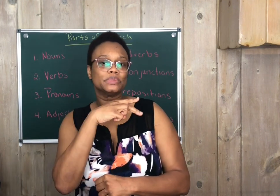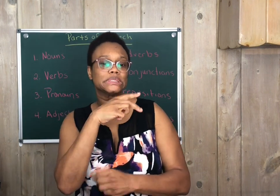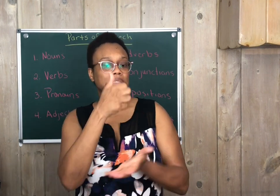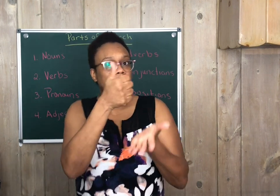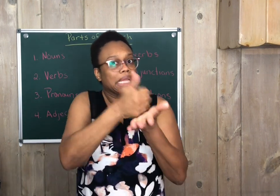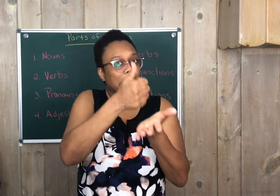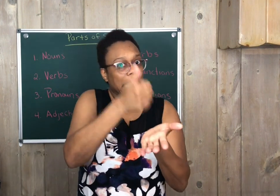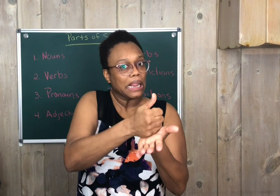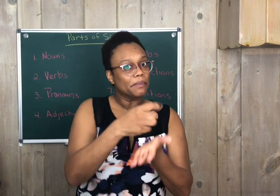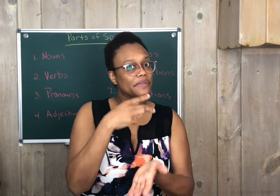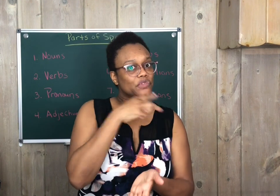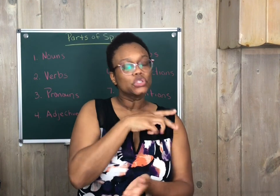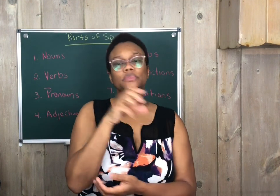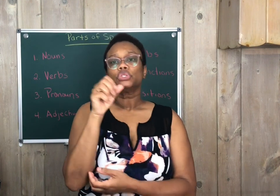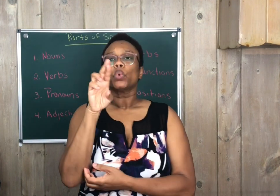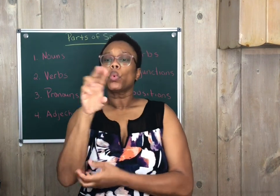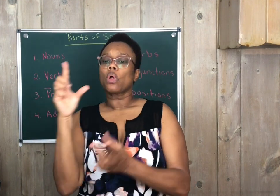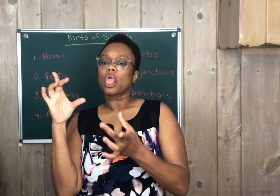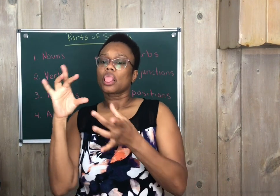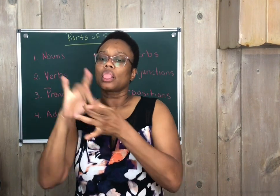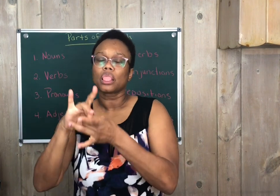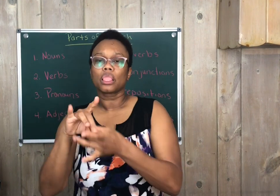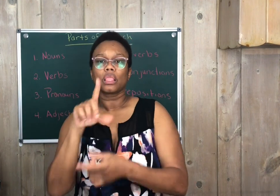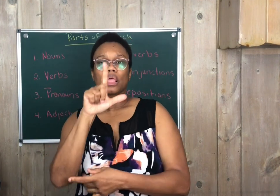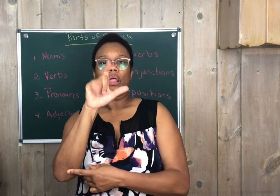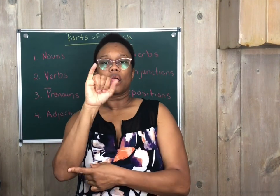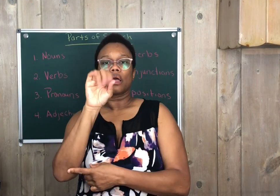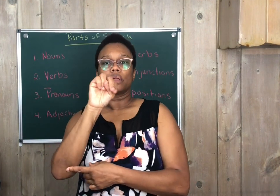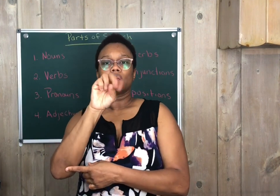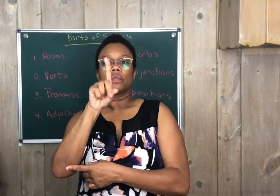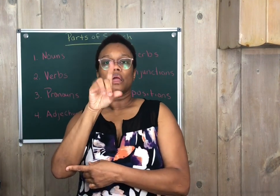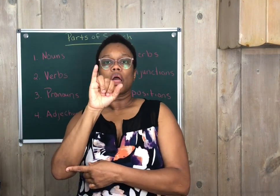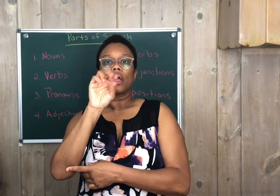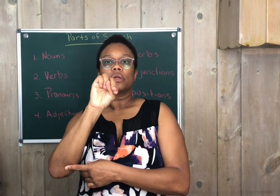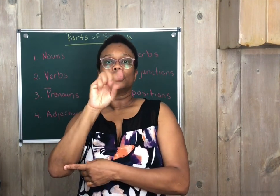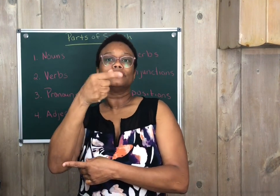Those group of verbs are called helping verbs or linking verbs